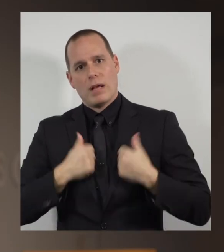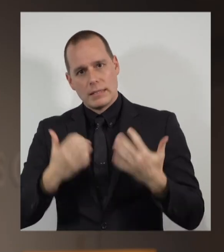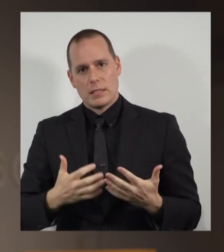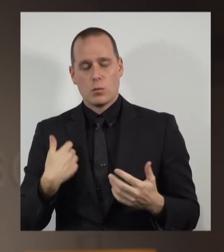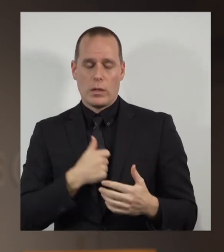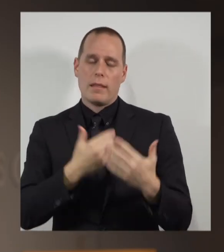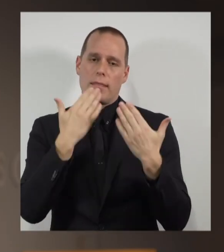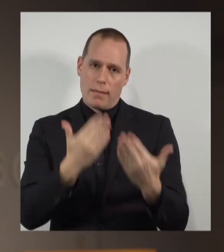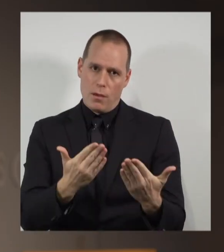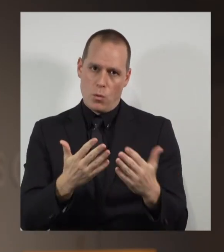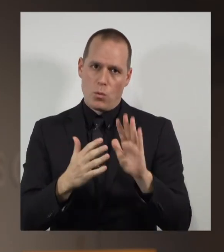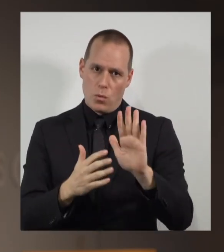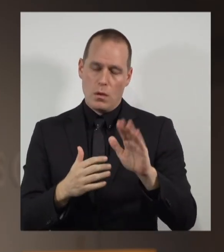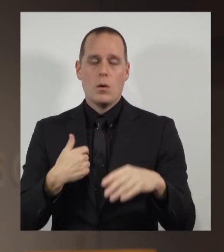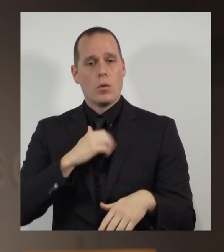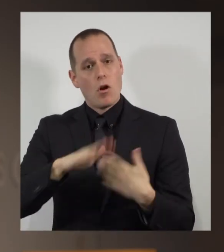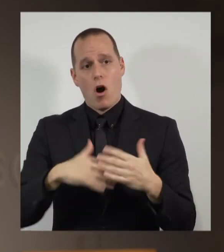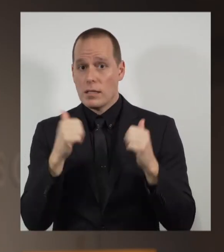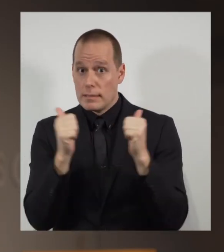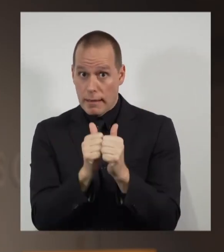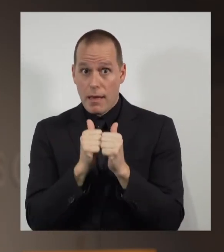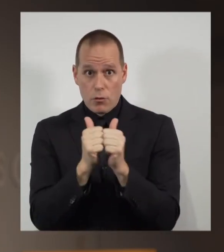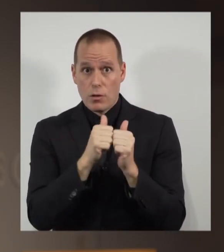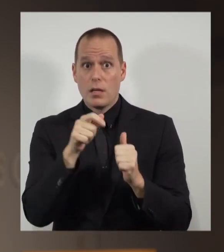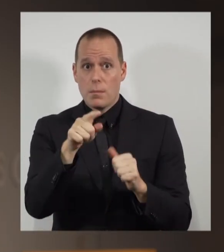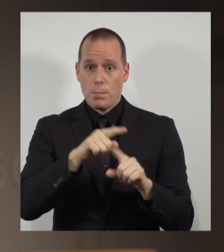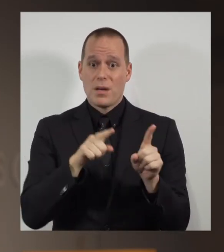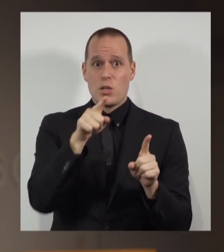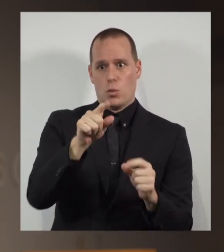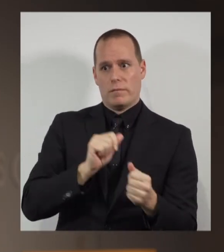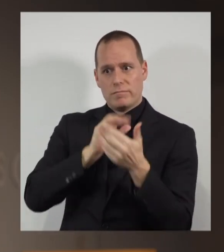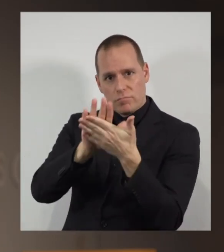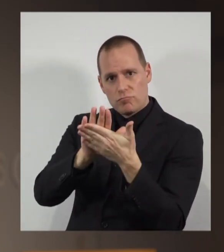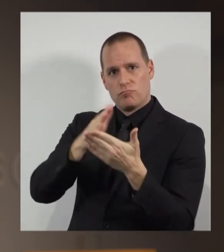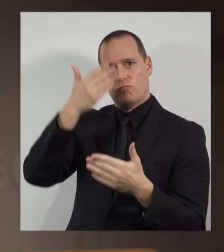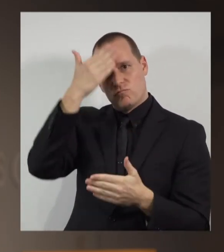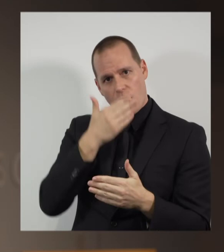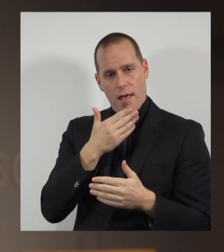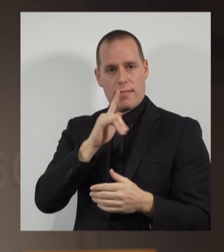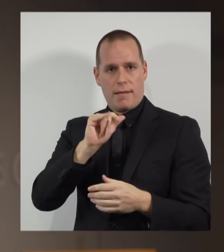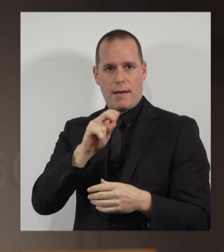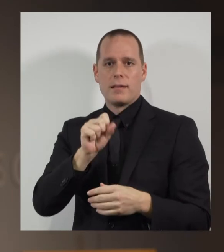While we are all truly in this together, you are the ones on the front lines of this pandemic.